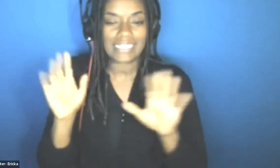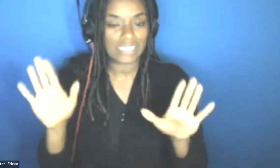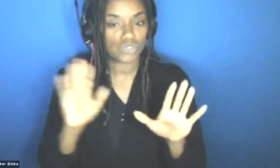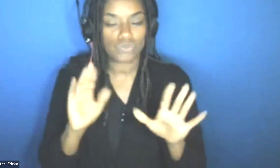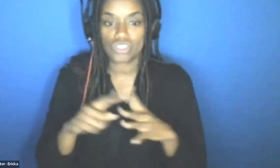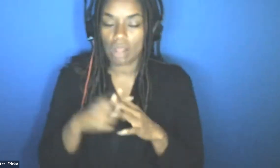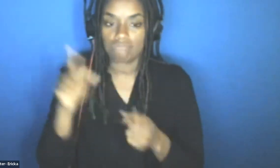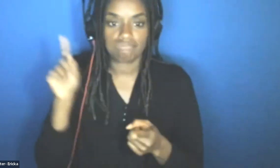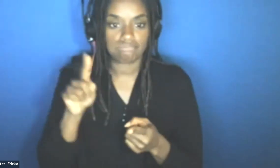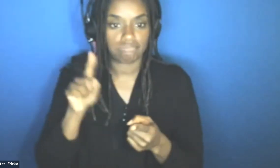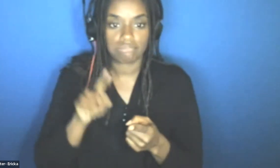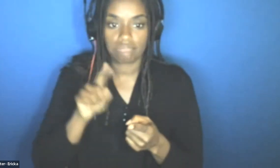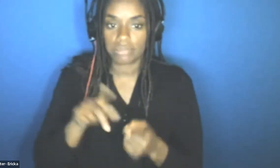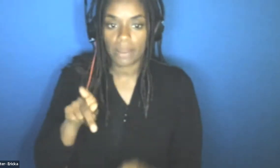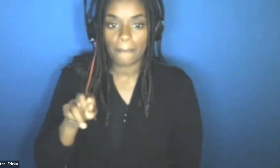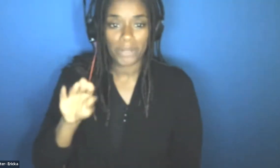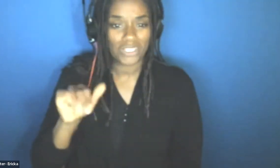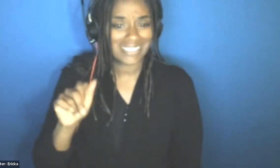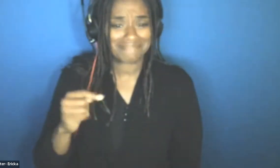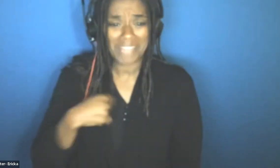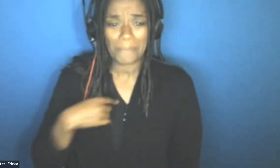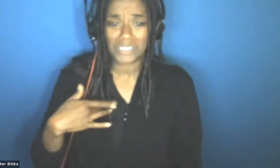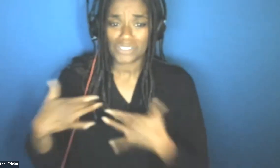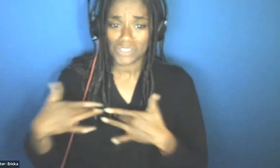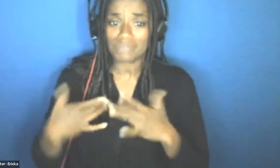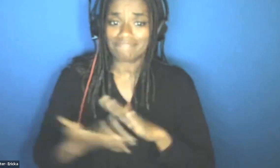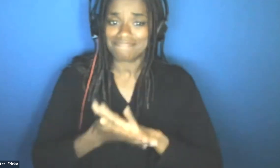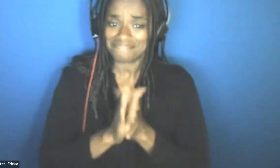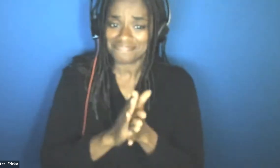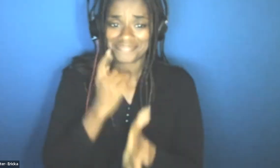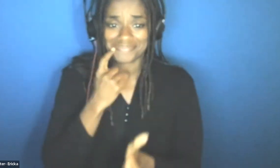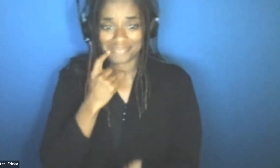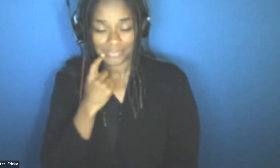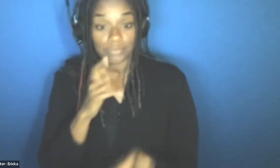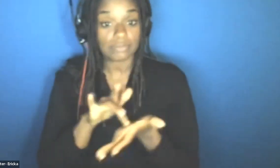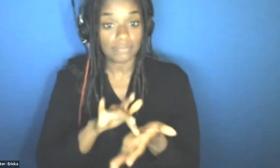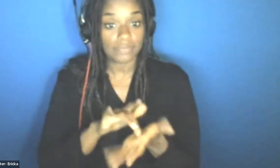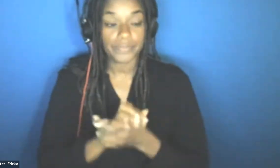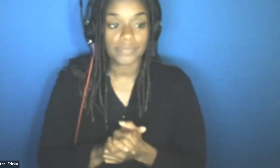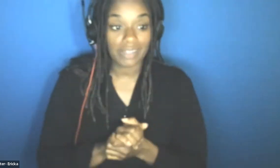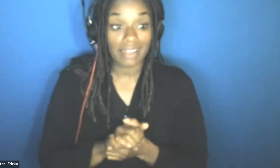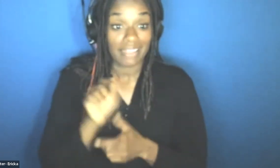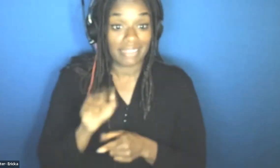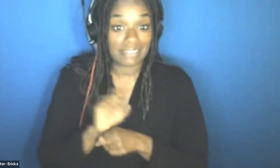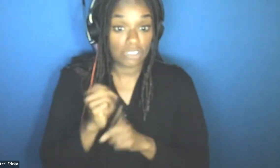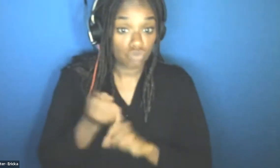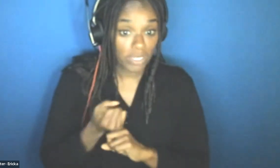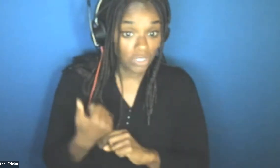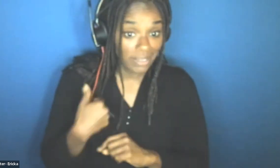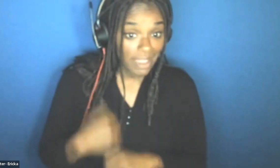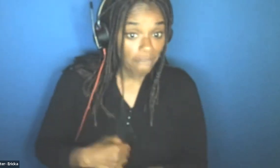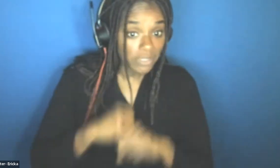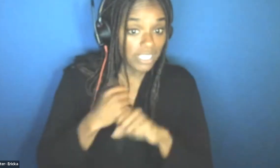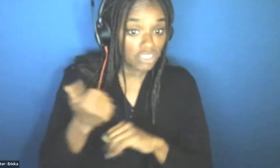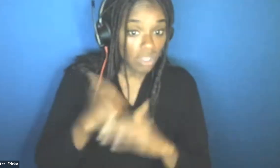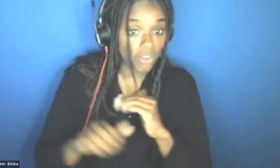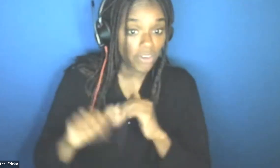So Juan goes to his employer and says, look, I need to take a leave of absence.